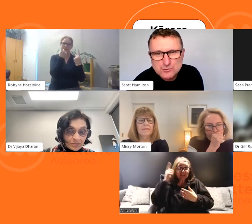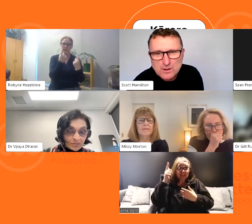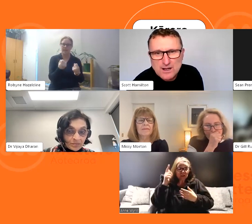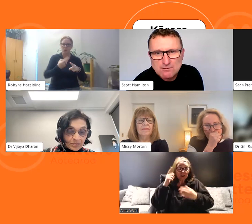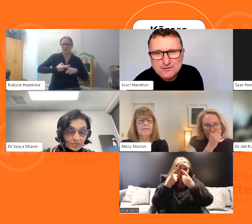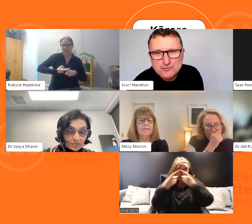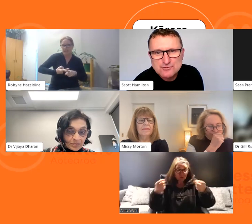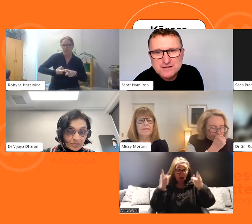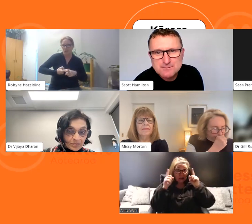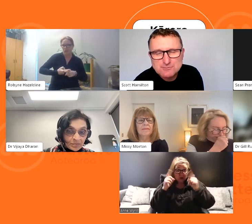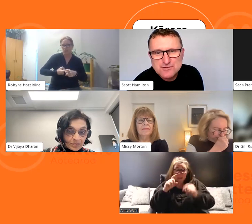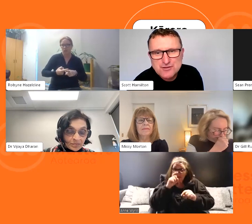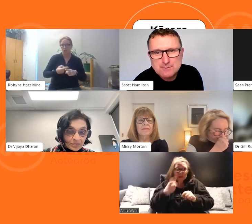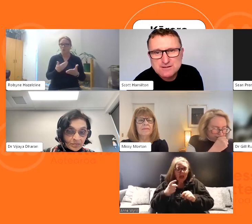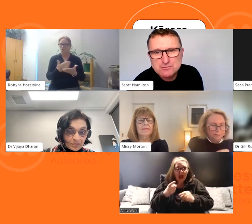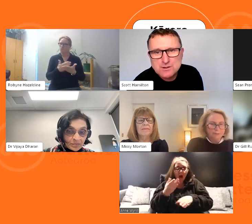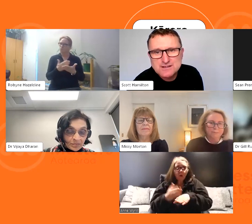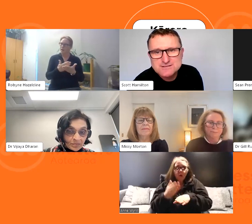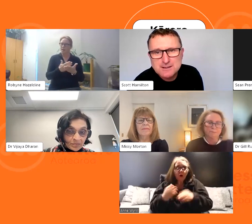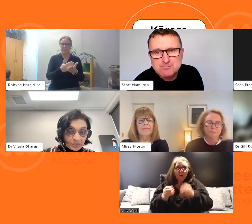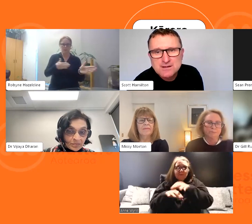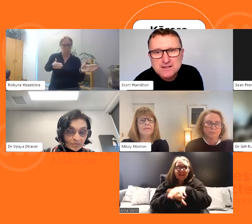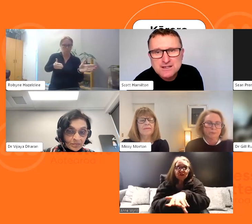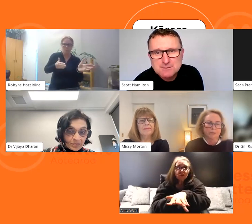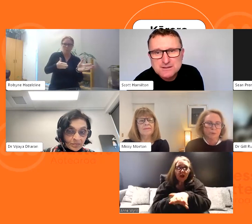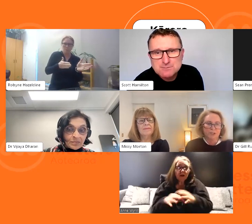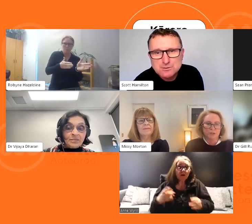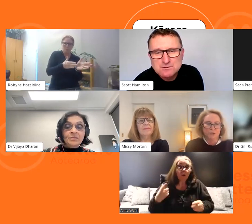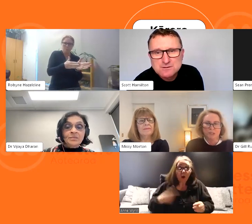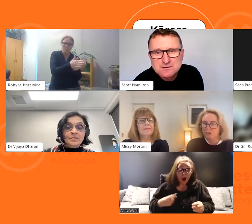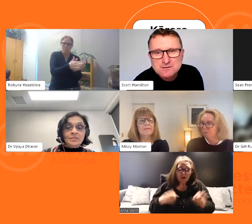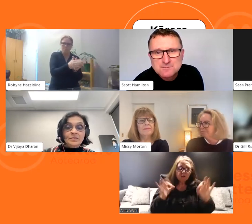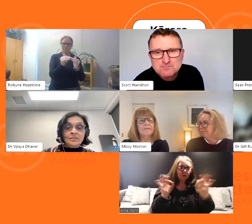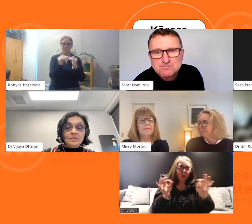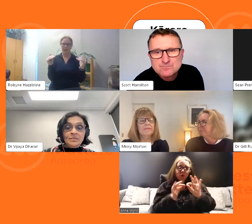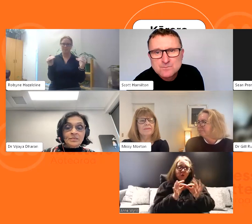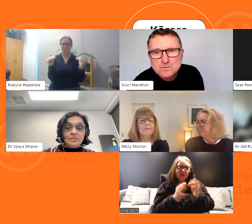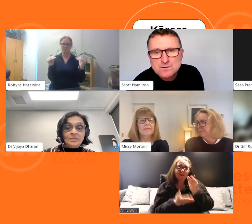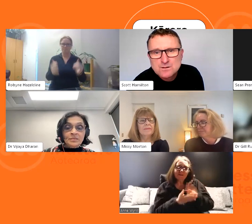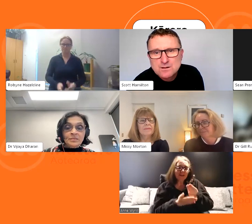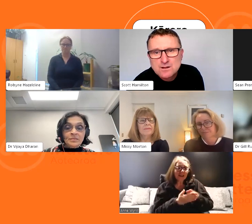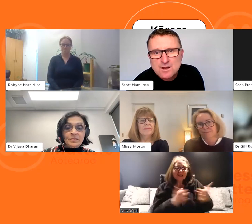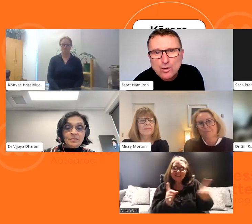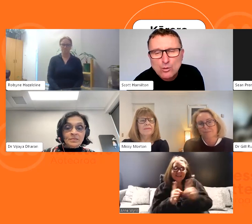as well and sort of get them up to the same level as hearing people.